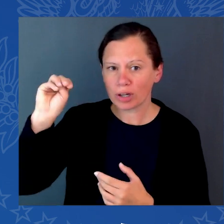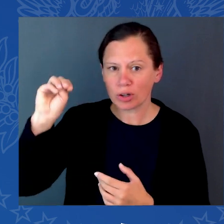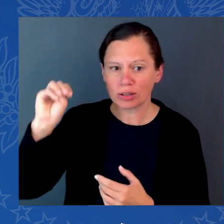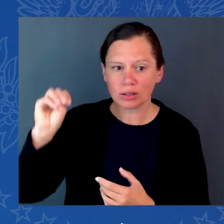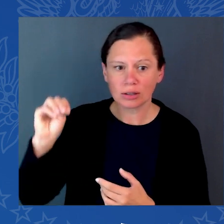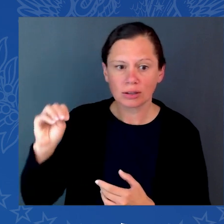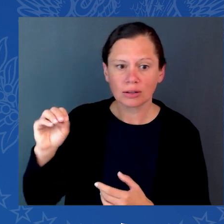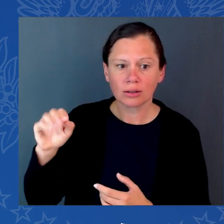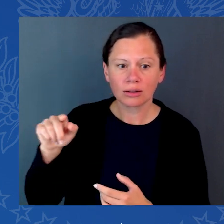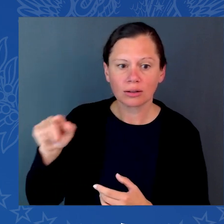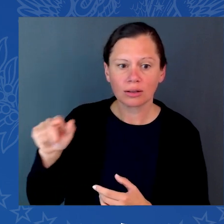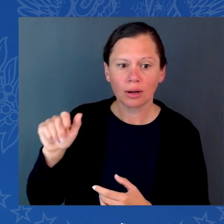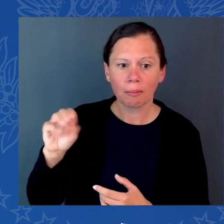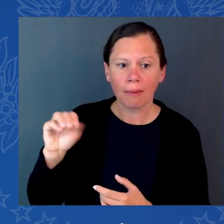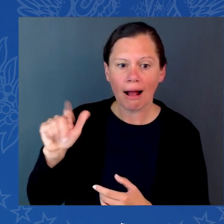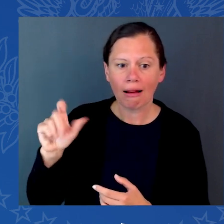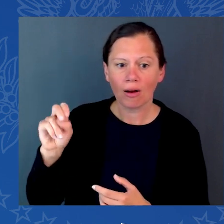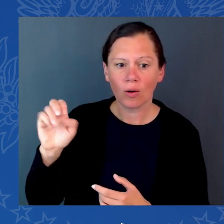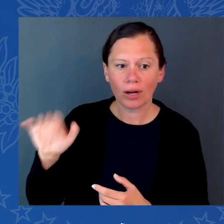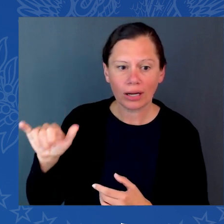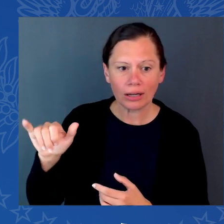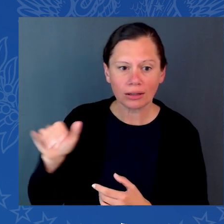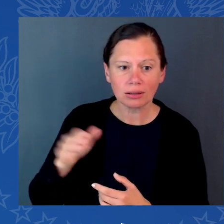I congratulate you for this initiative.